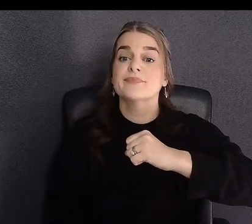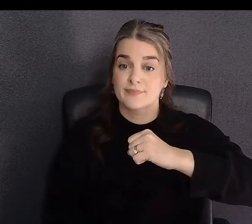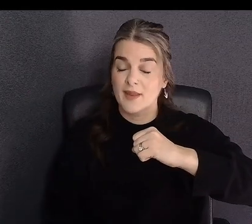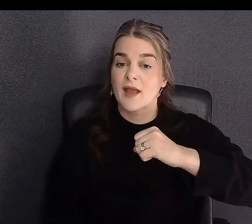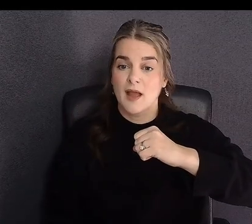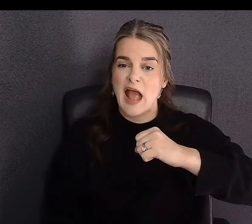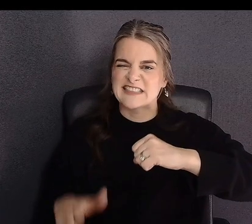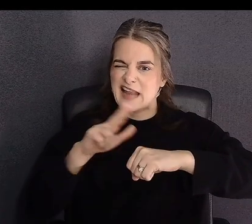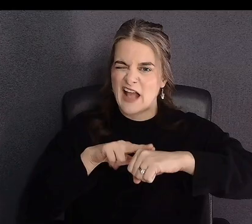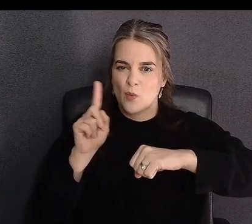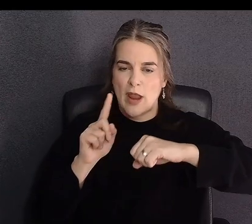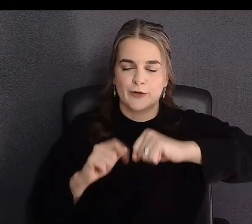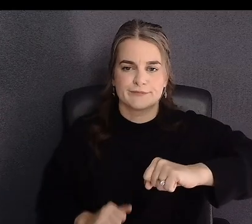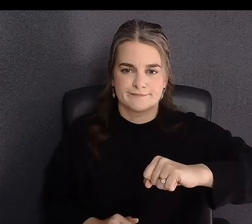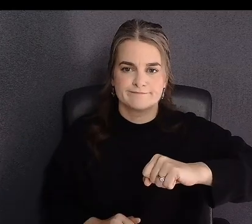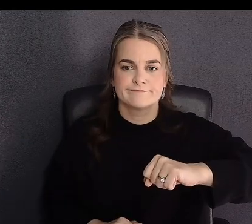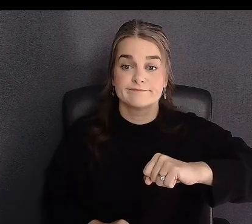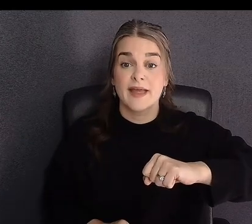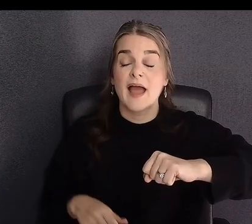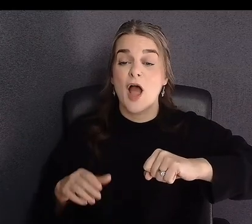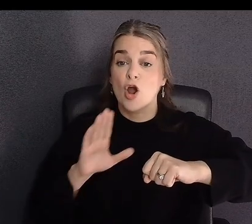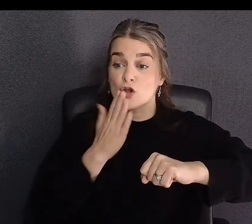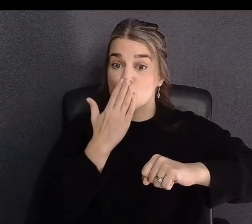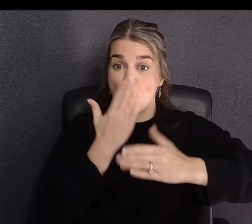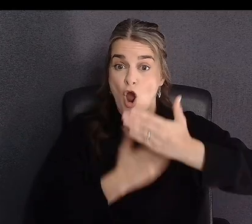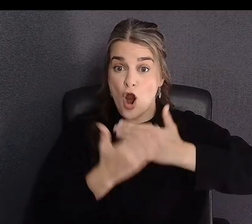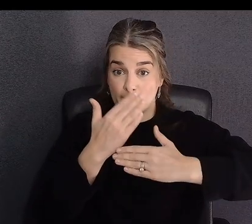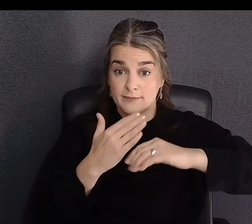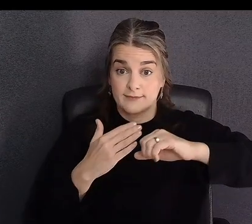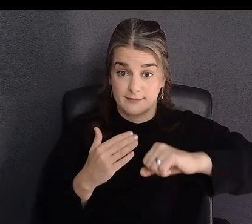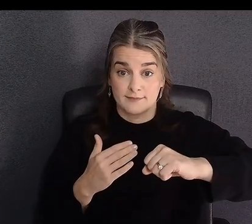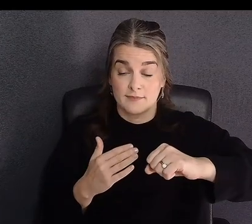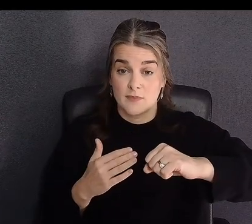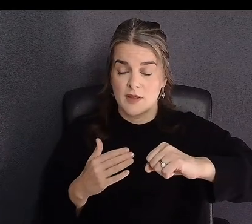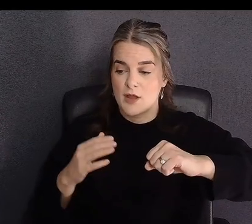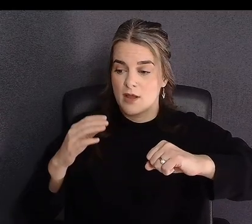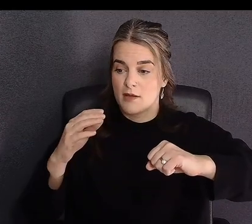And we were able to use her good arm and just have that be stationary, too.